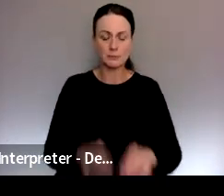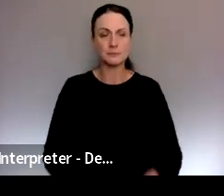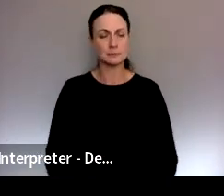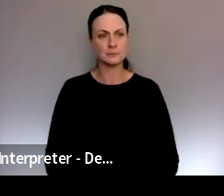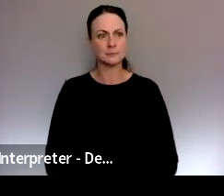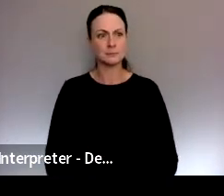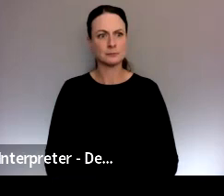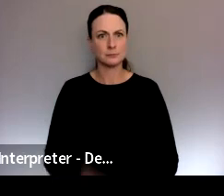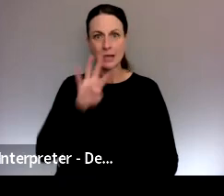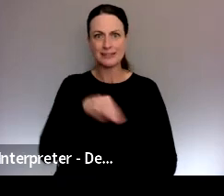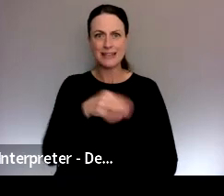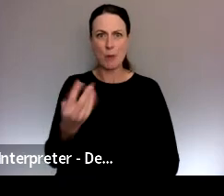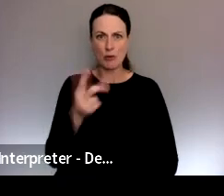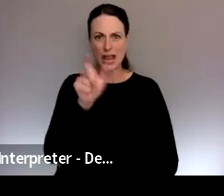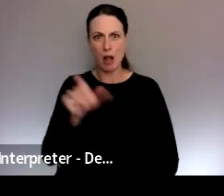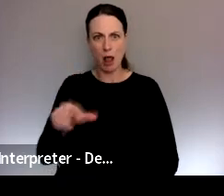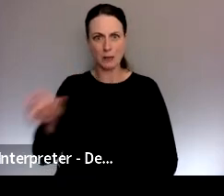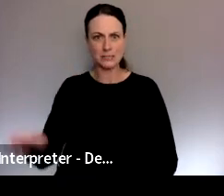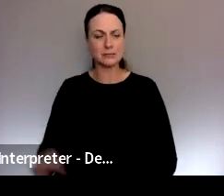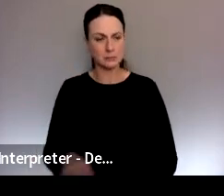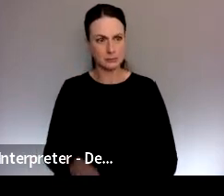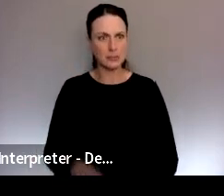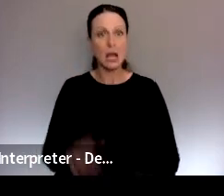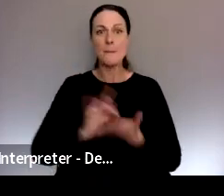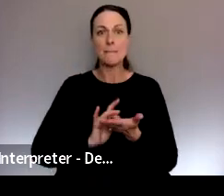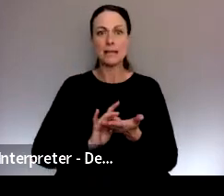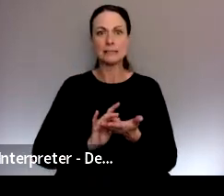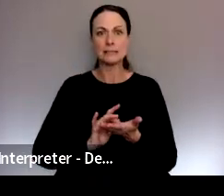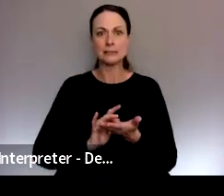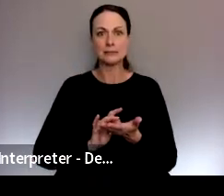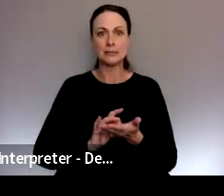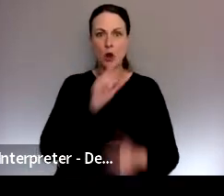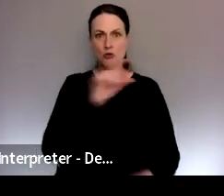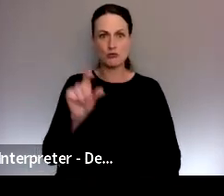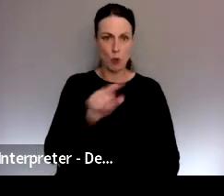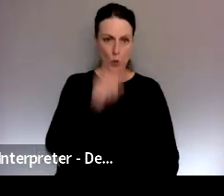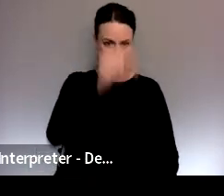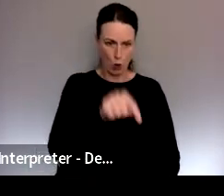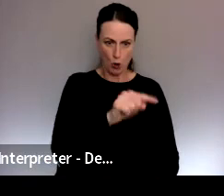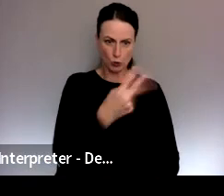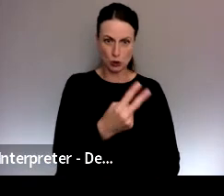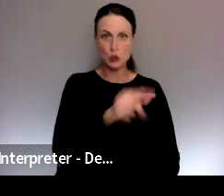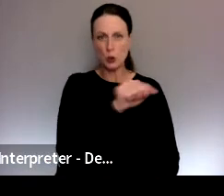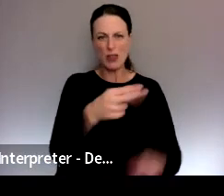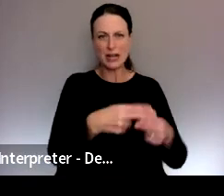I'll go to the... > Table 3 column... Mark: ...second table on the page. > Medicine. Row 2 of 5. Tolbutamide.